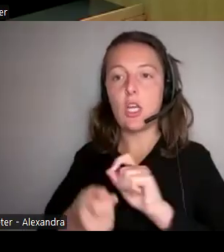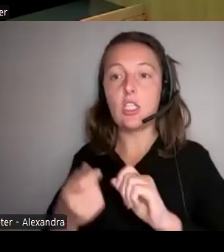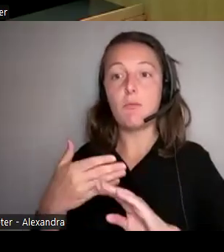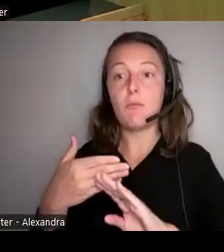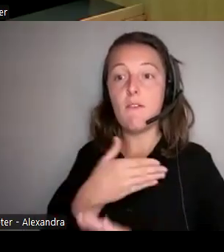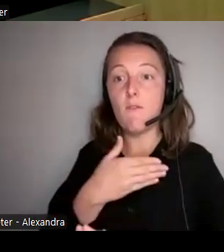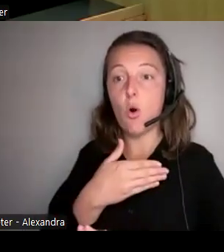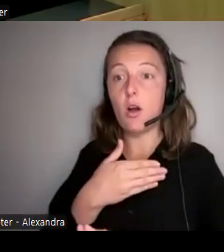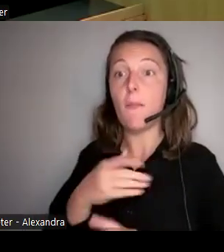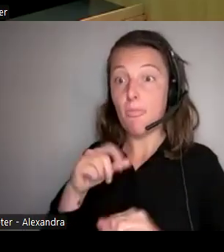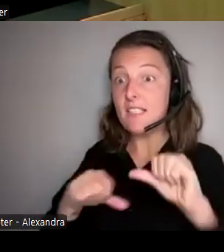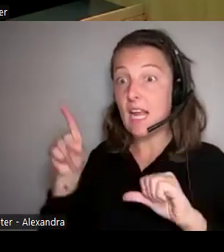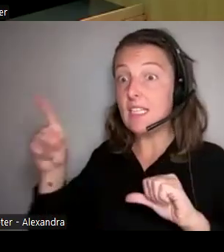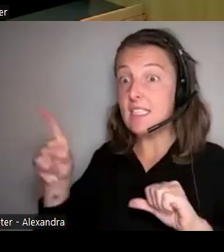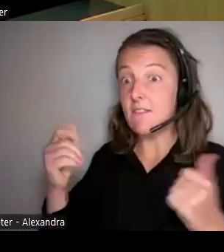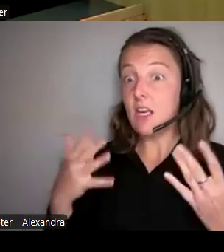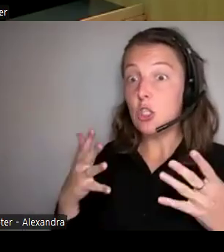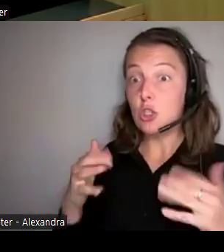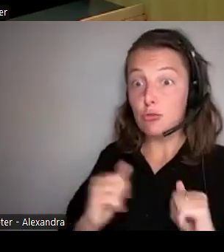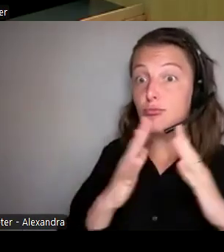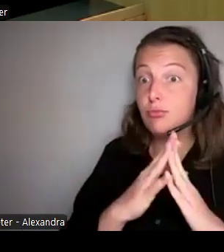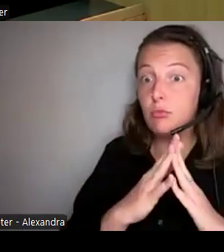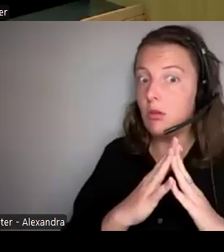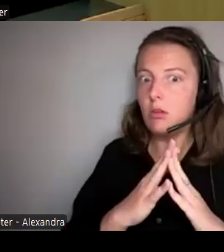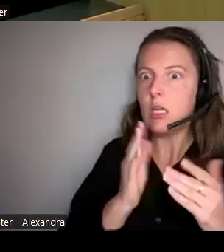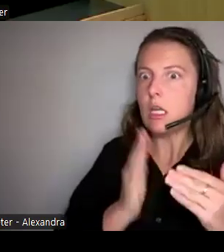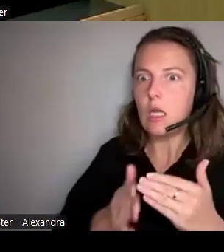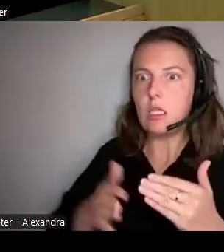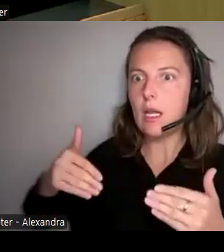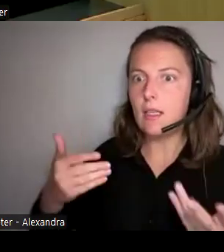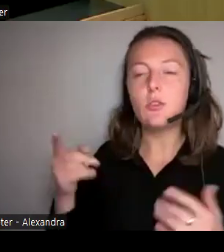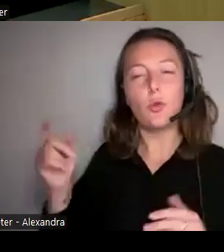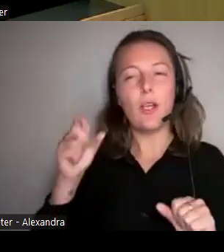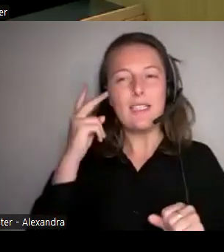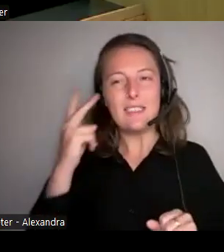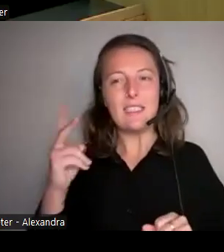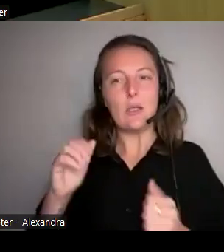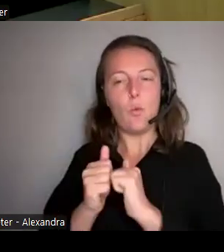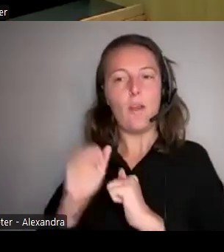he himself has commissioned is done. Uh you can see that from all of his decisions around autism.